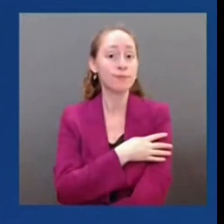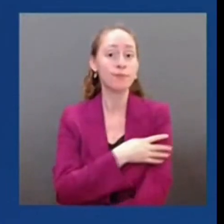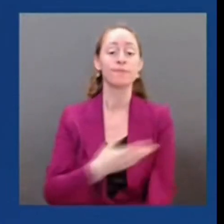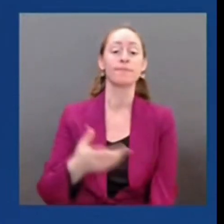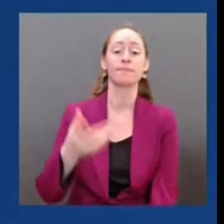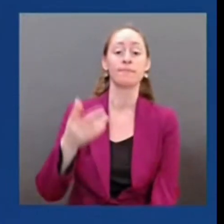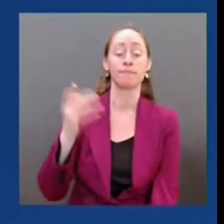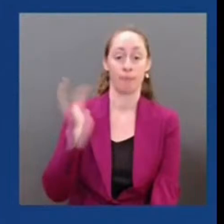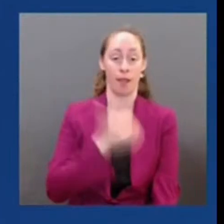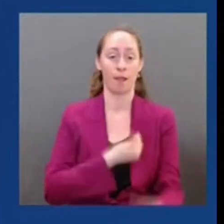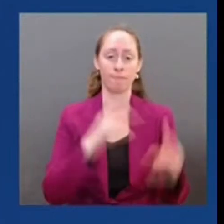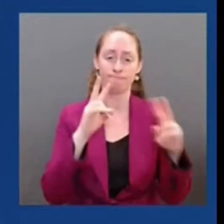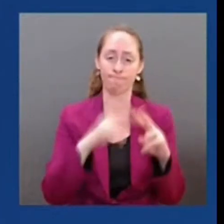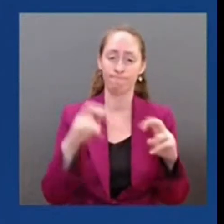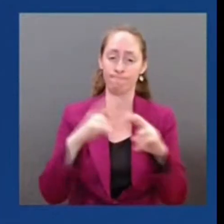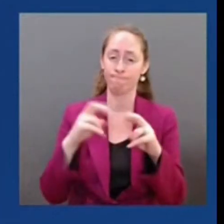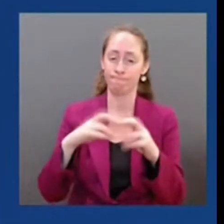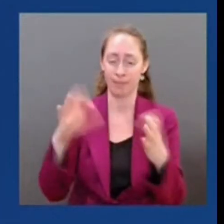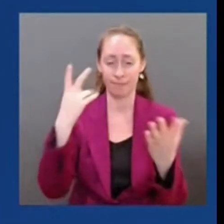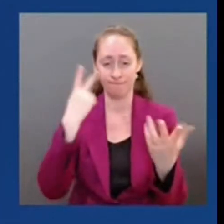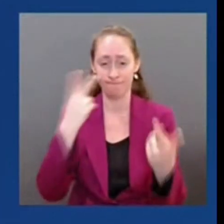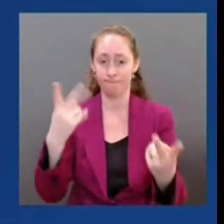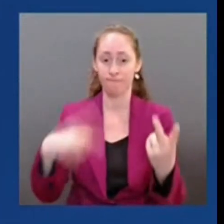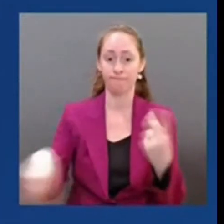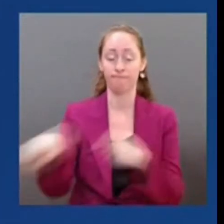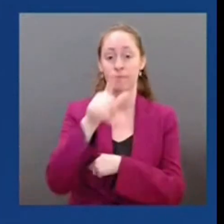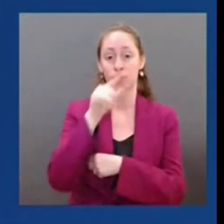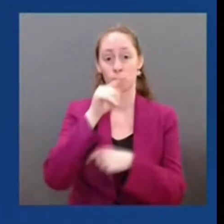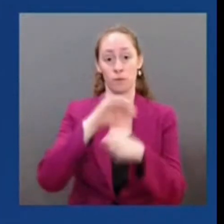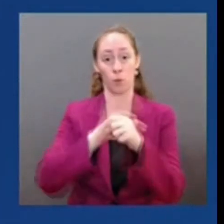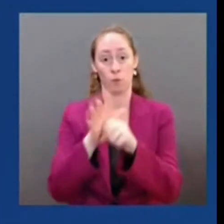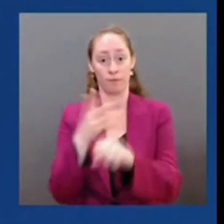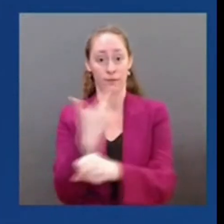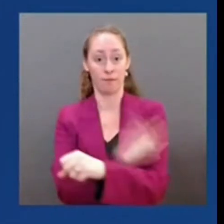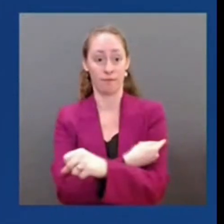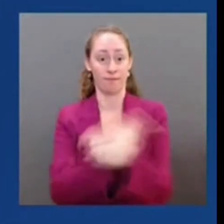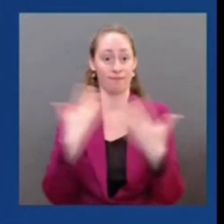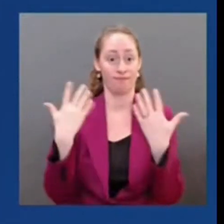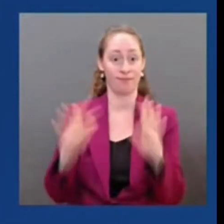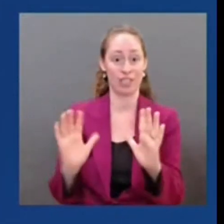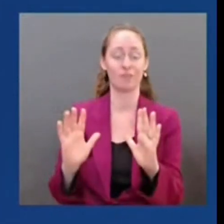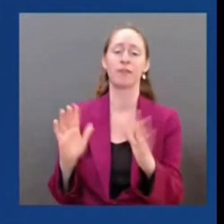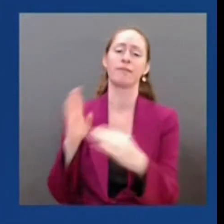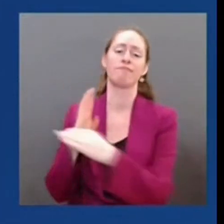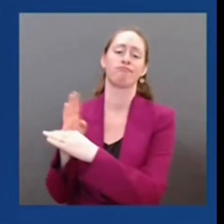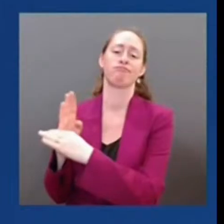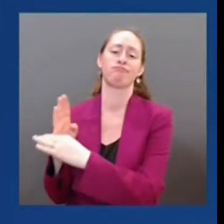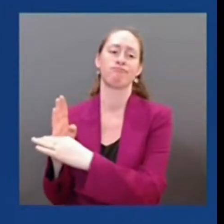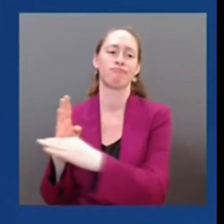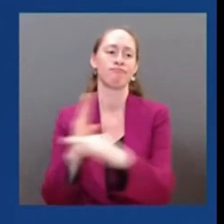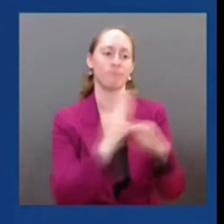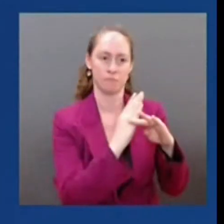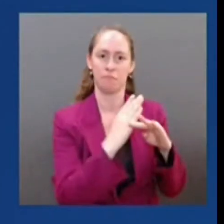DISEASE INCLUDING VACCINATION AND BOOSTERS. OUR VACCINE EFFECTIVENESS COHORT STUDIES HAVE SHOWN COVID-